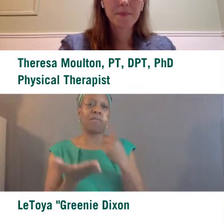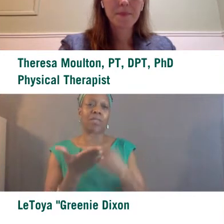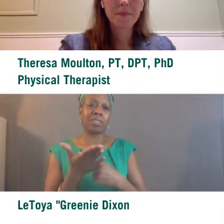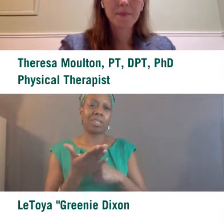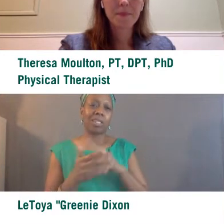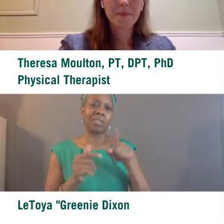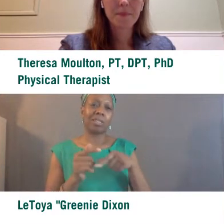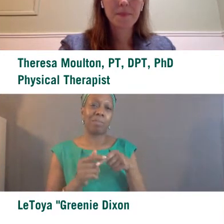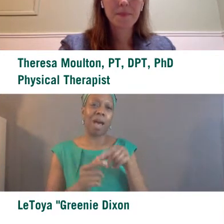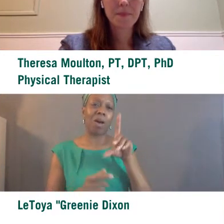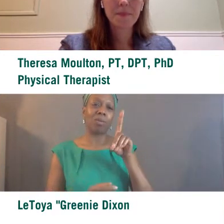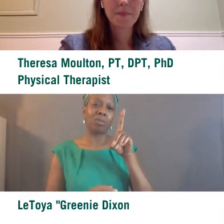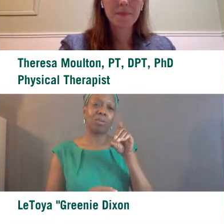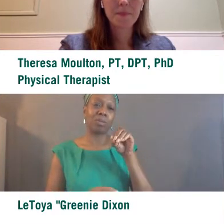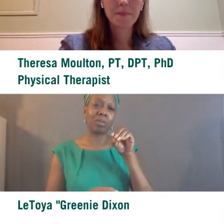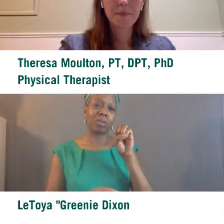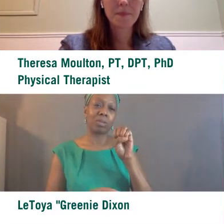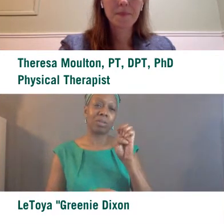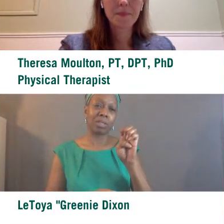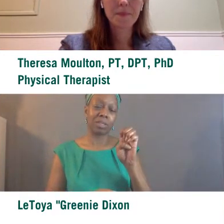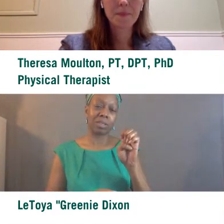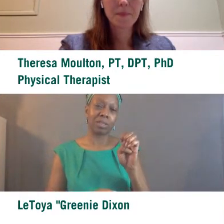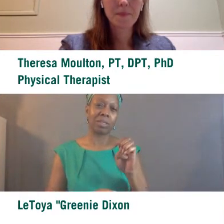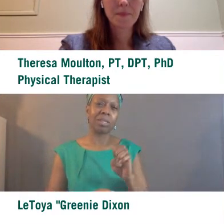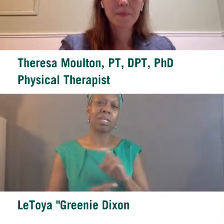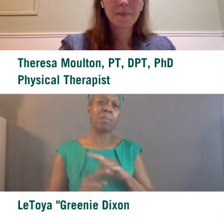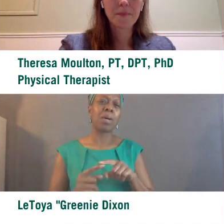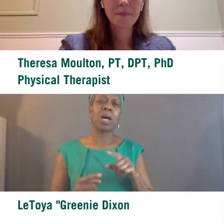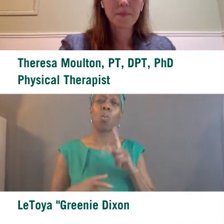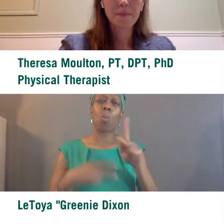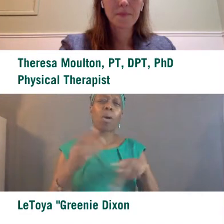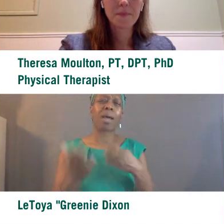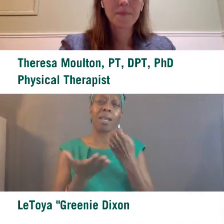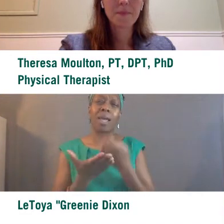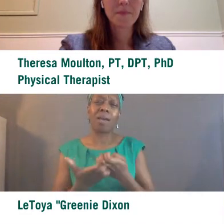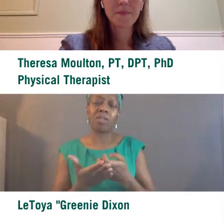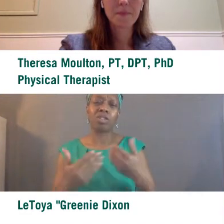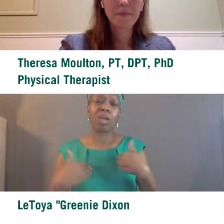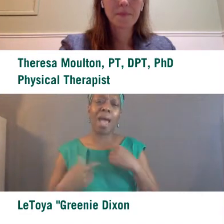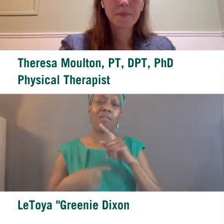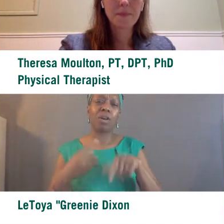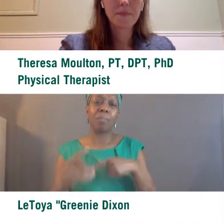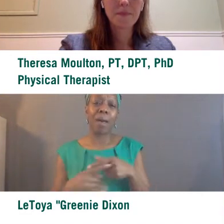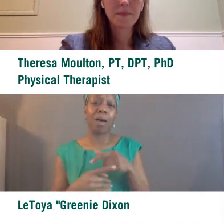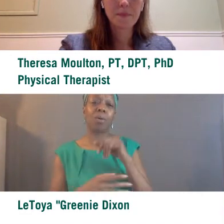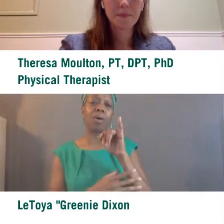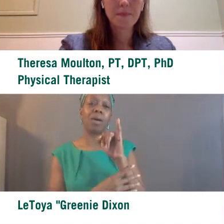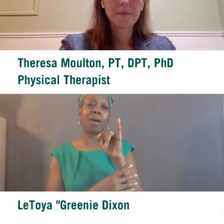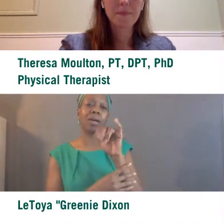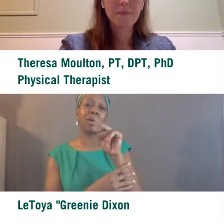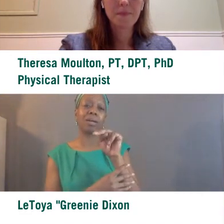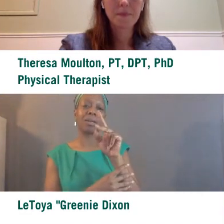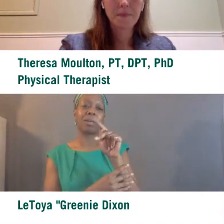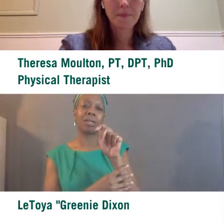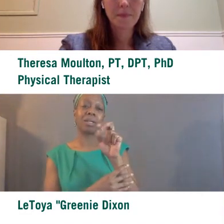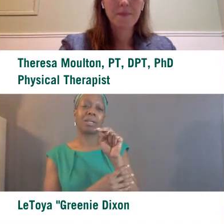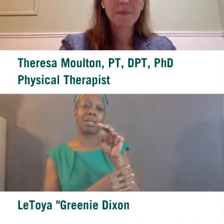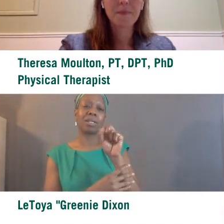to show that intensives work or don't work? And you know, when I talk about intensives I think they're talking about like a two week